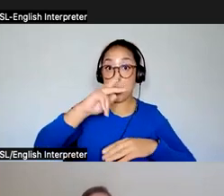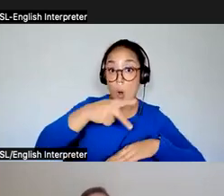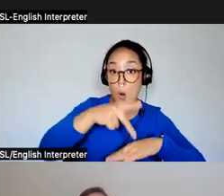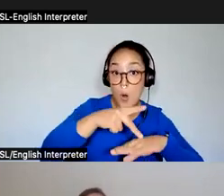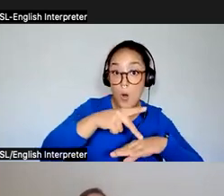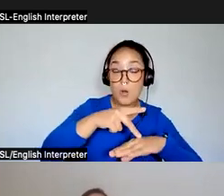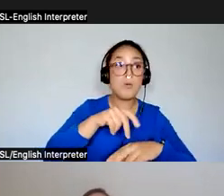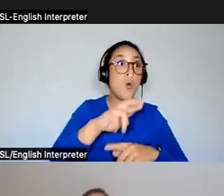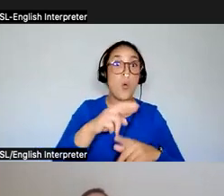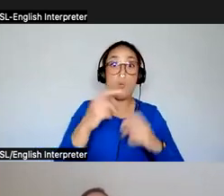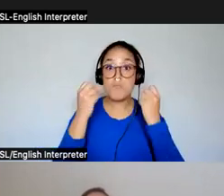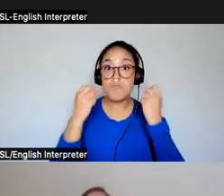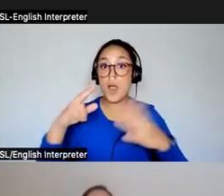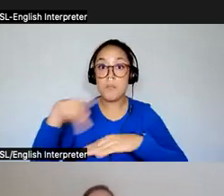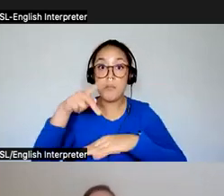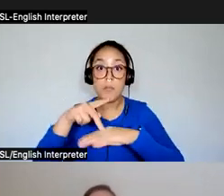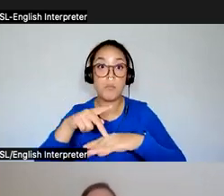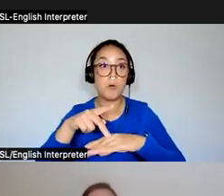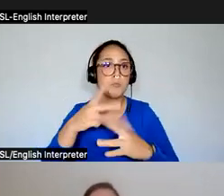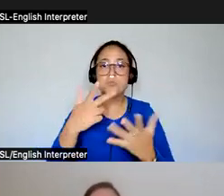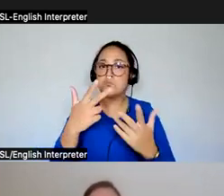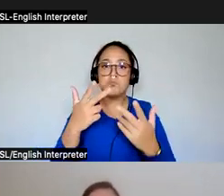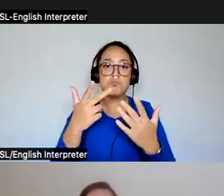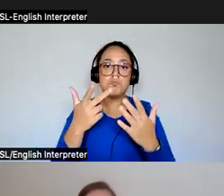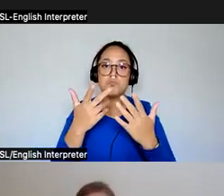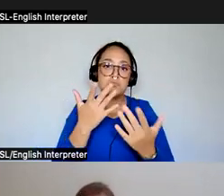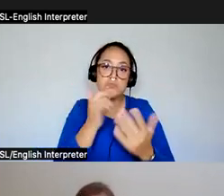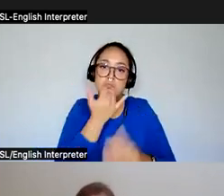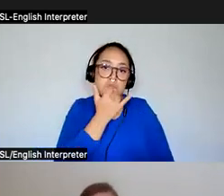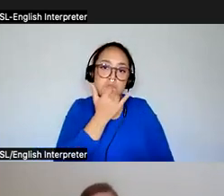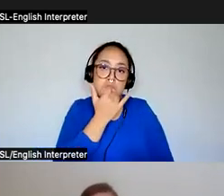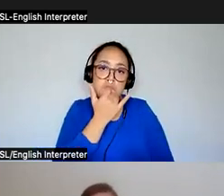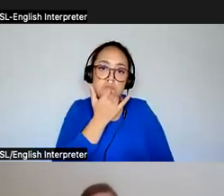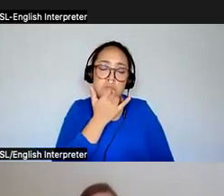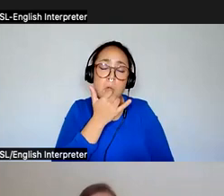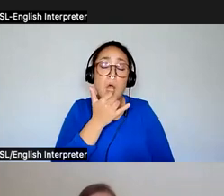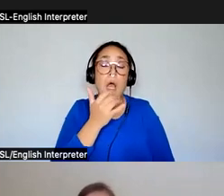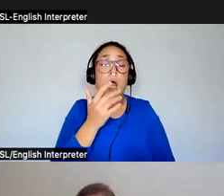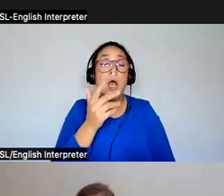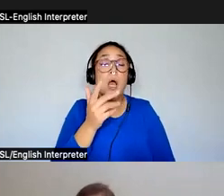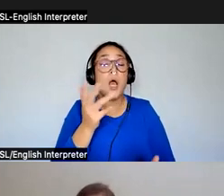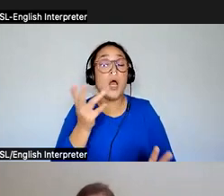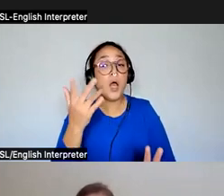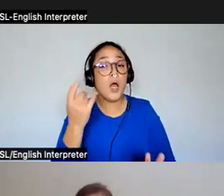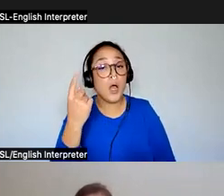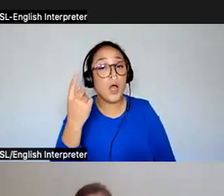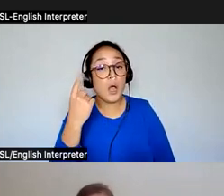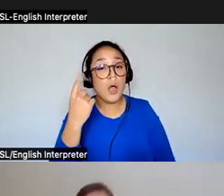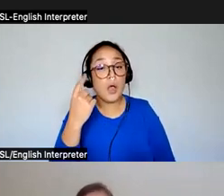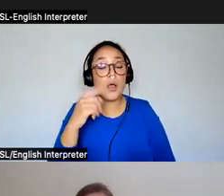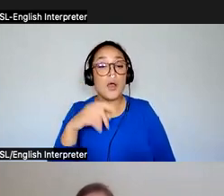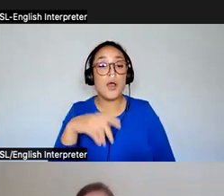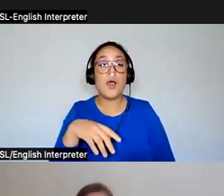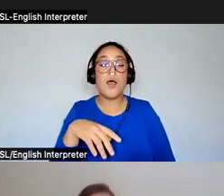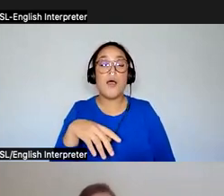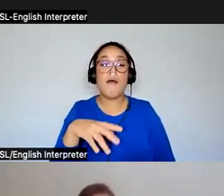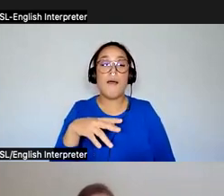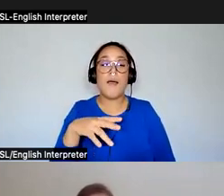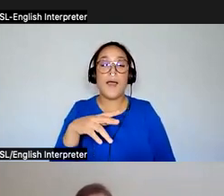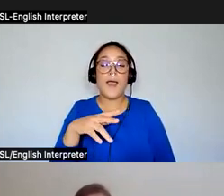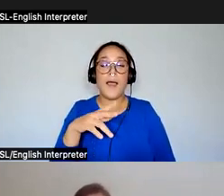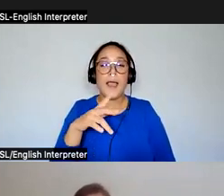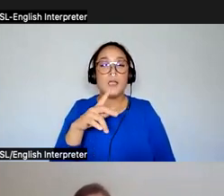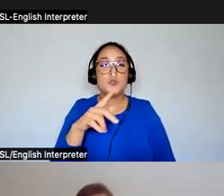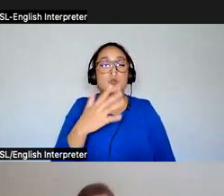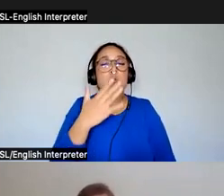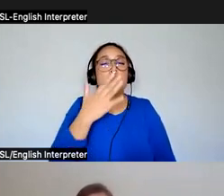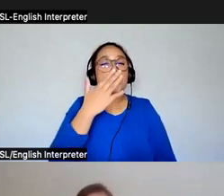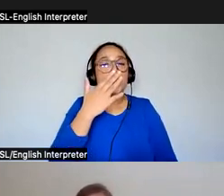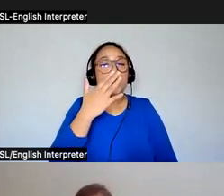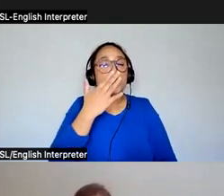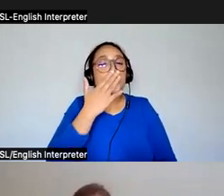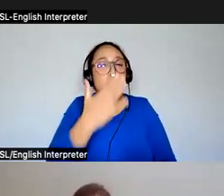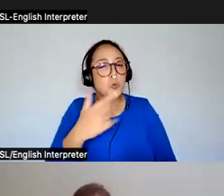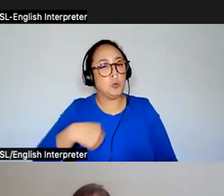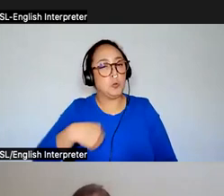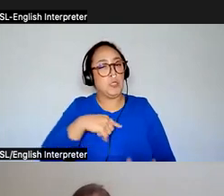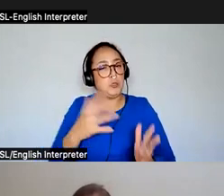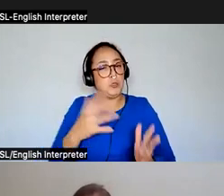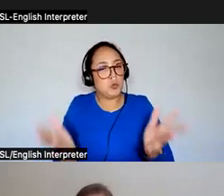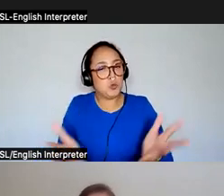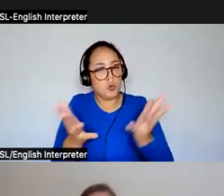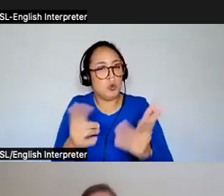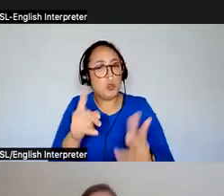It is best if you come to this program already knowing the park you want to be working in,